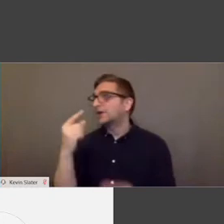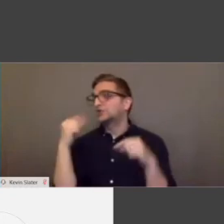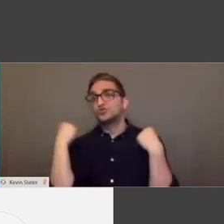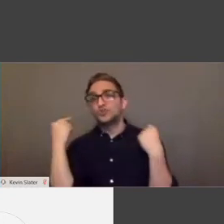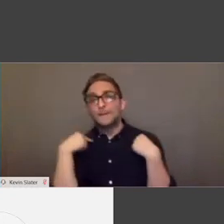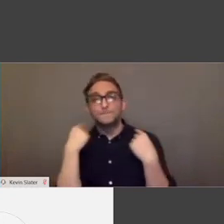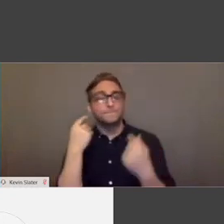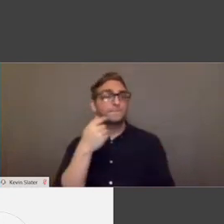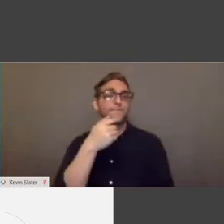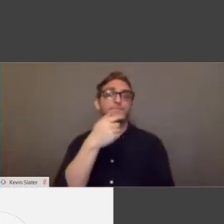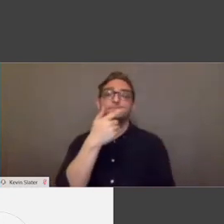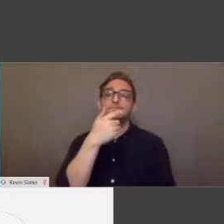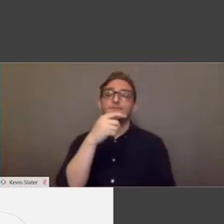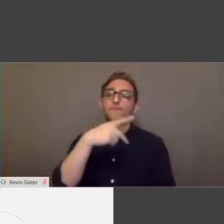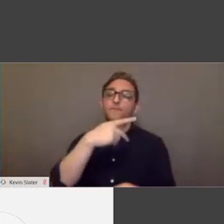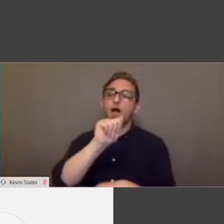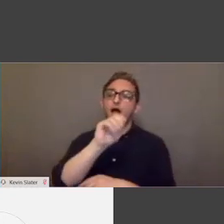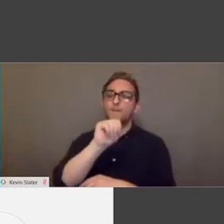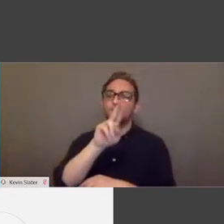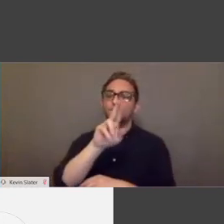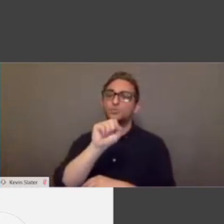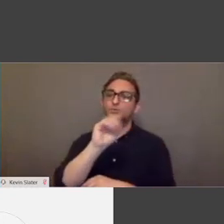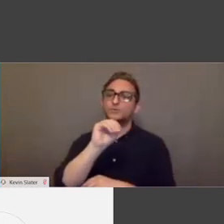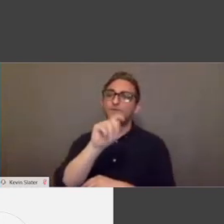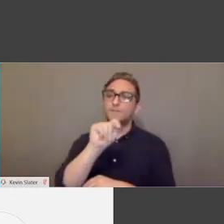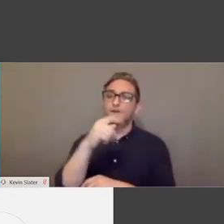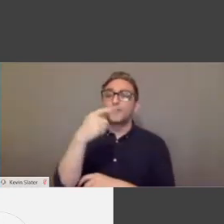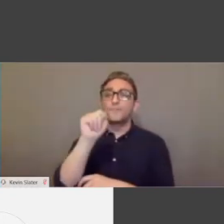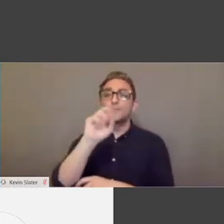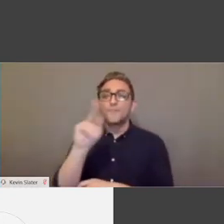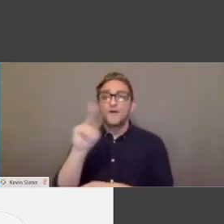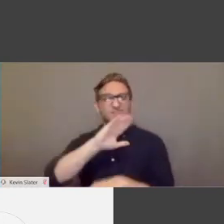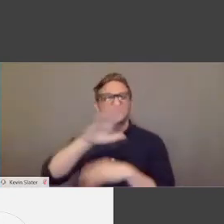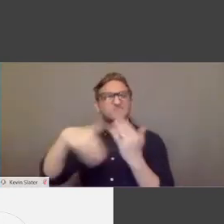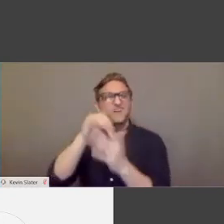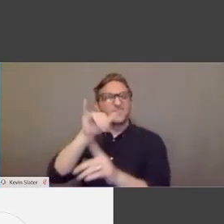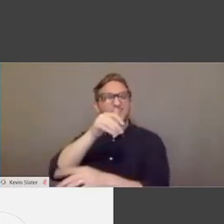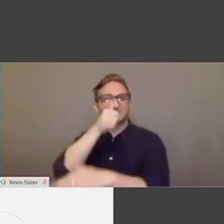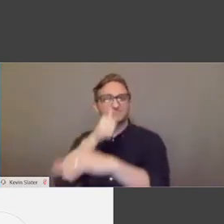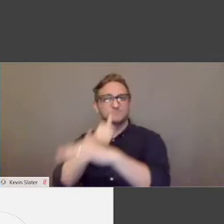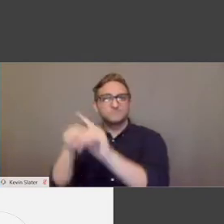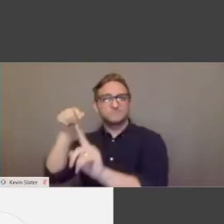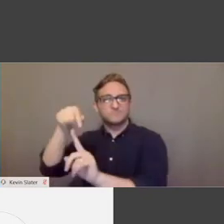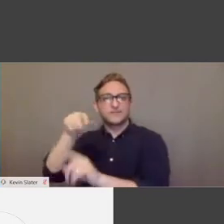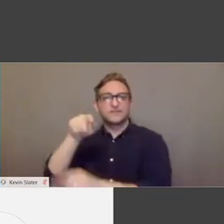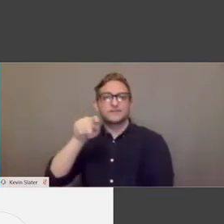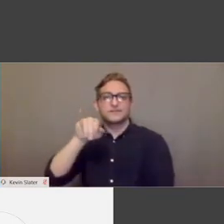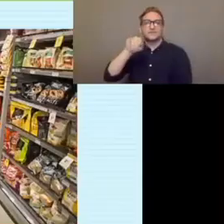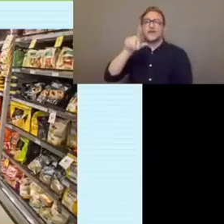under the sun will fall under Title 3 of the ADA.